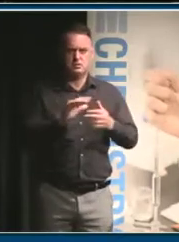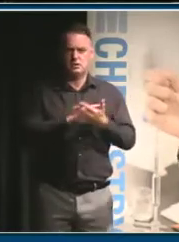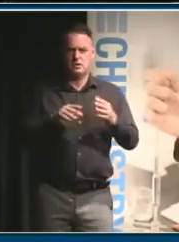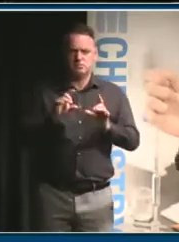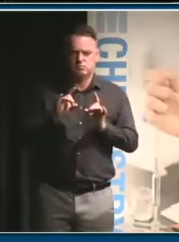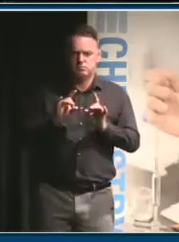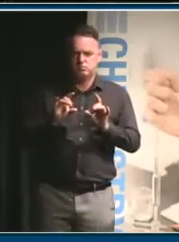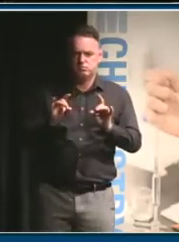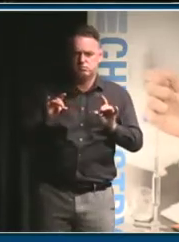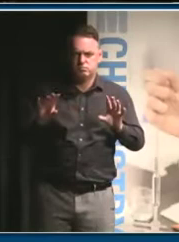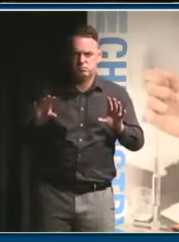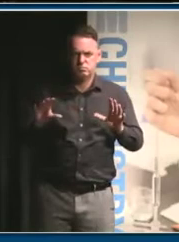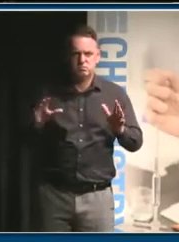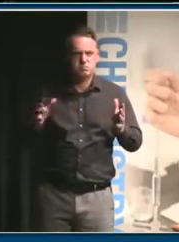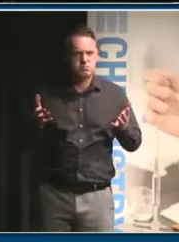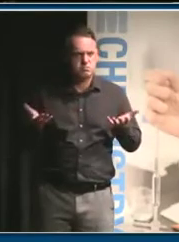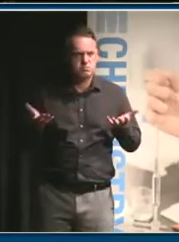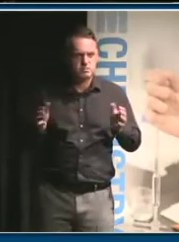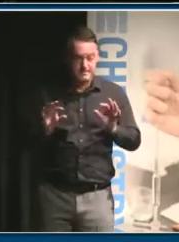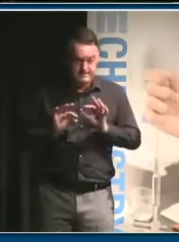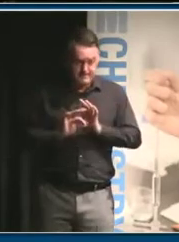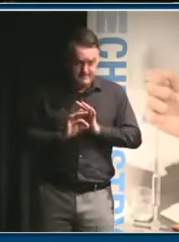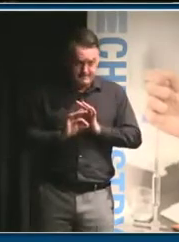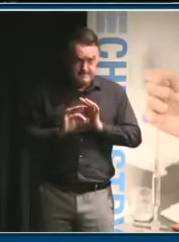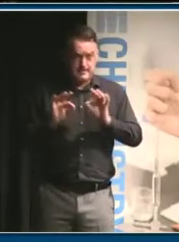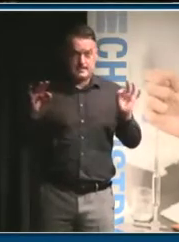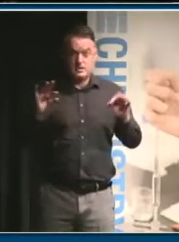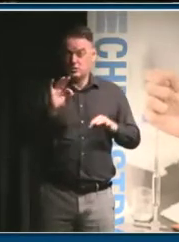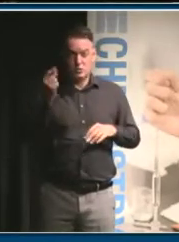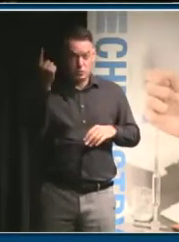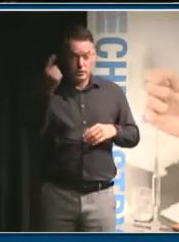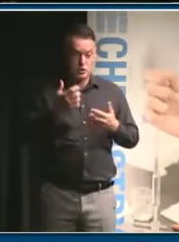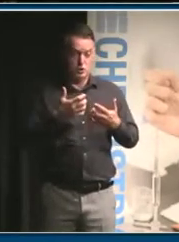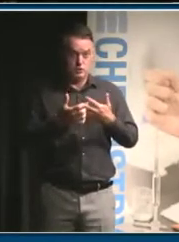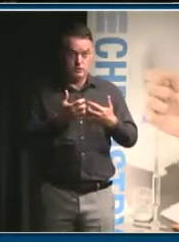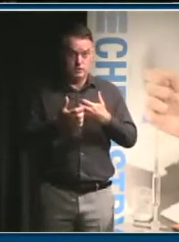Of all these things and yet not one university requires a chemist